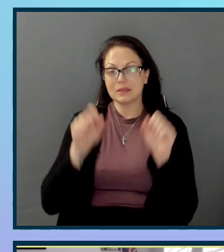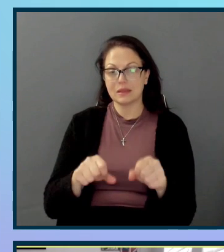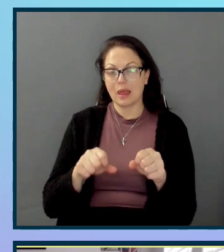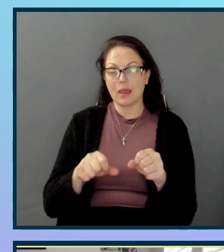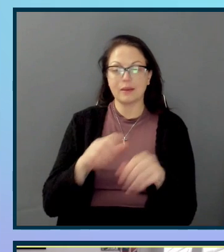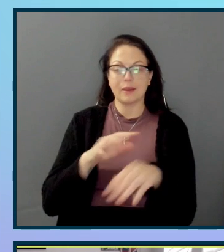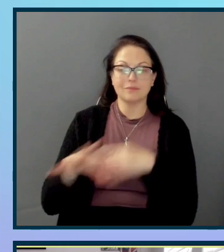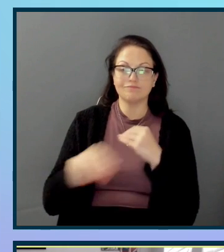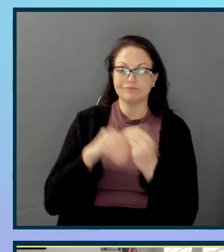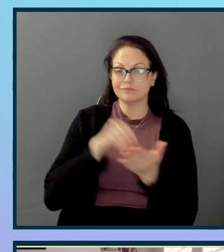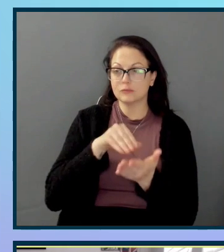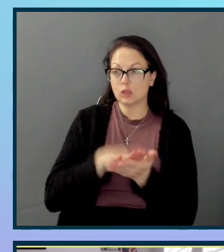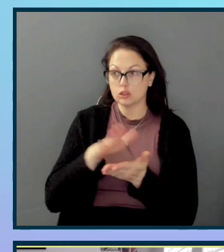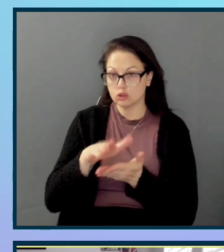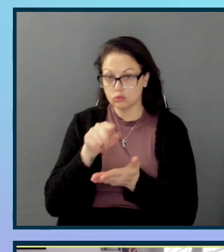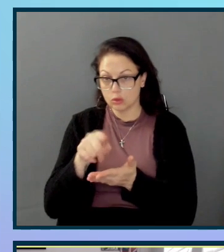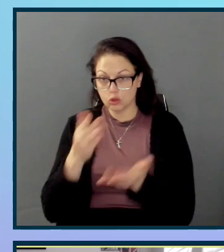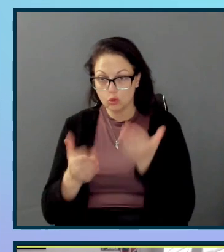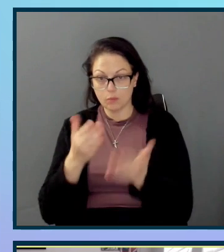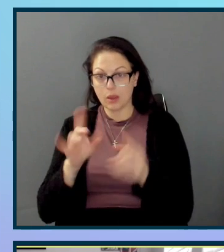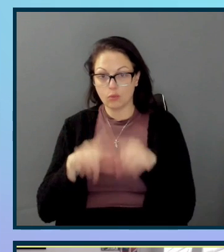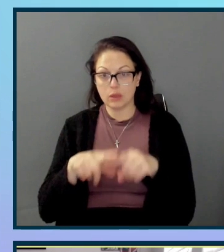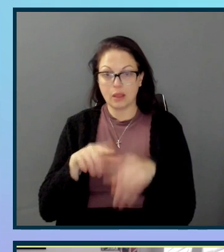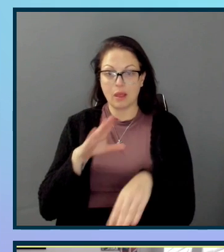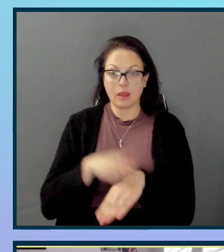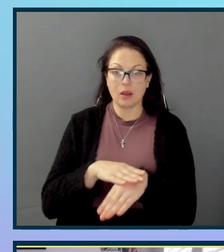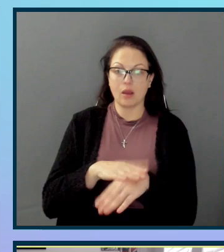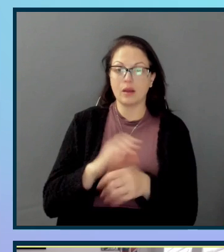that you may rely on. And also, to look at how we can create new guidance